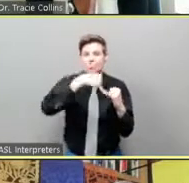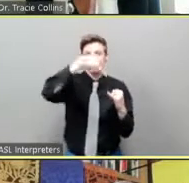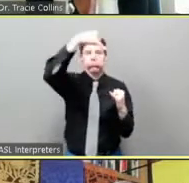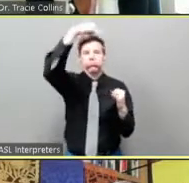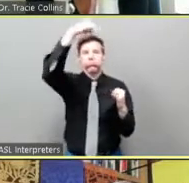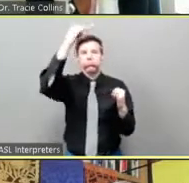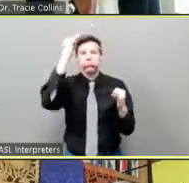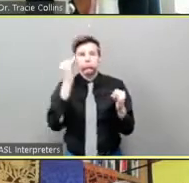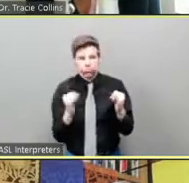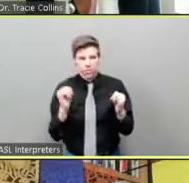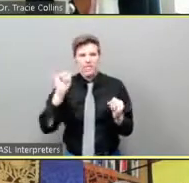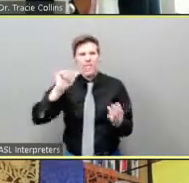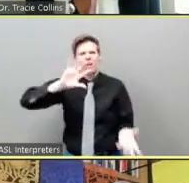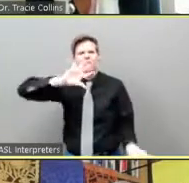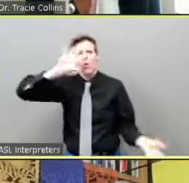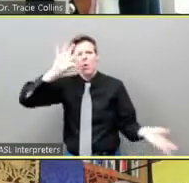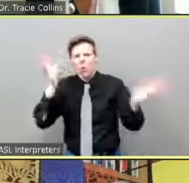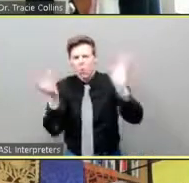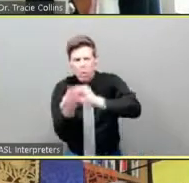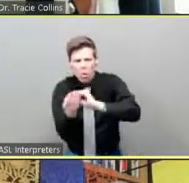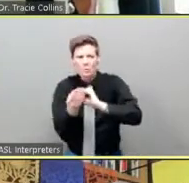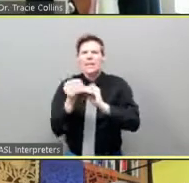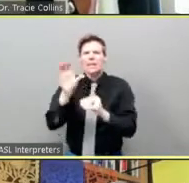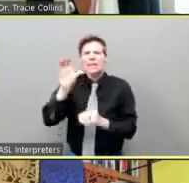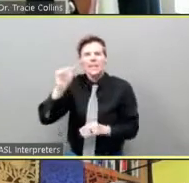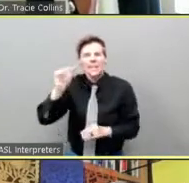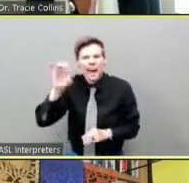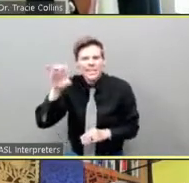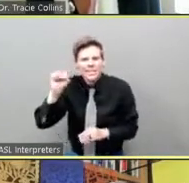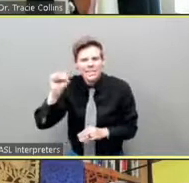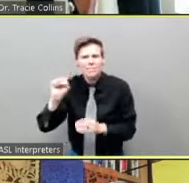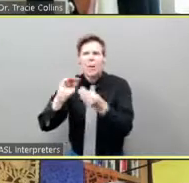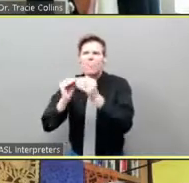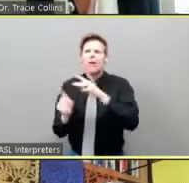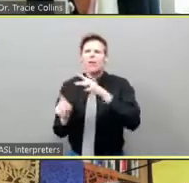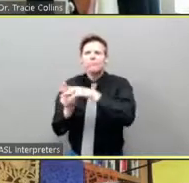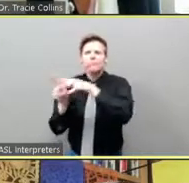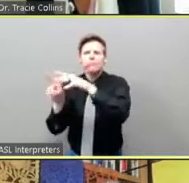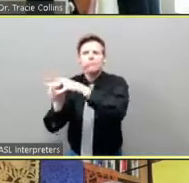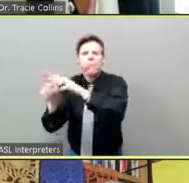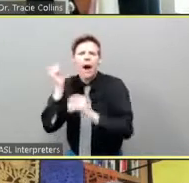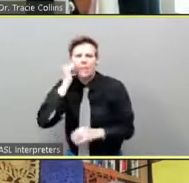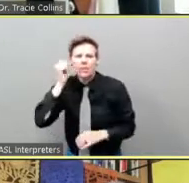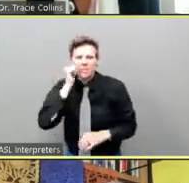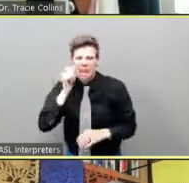cases per day averaged over seven days and there's a six day leg to let some